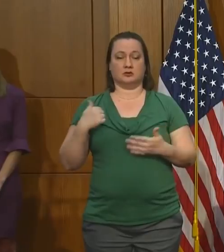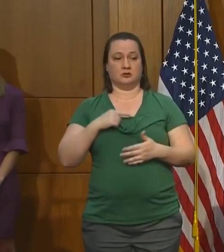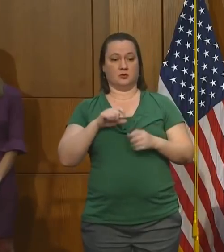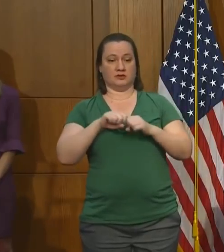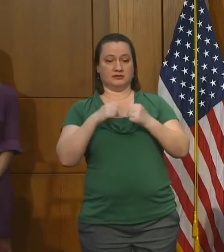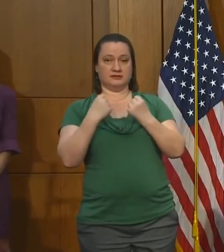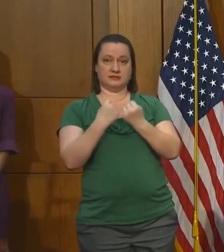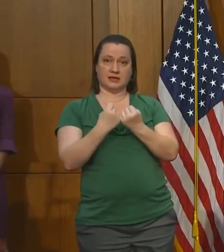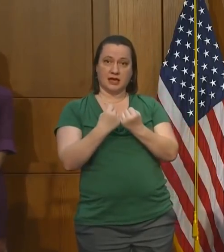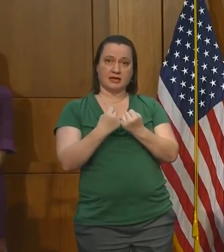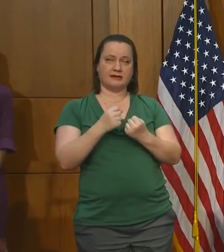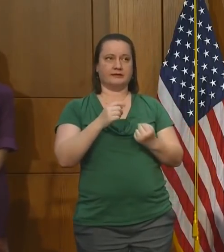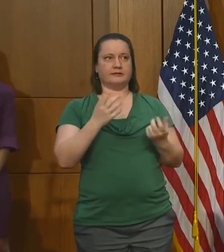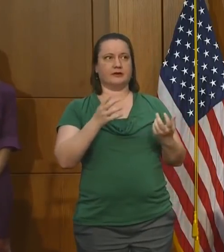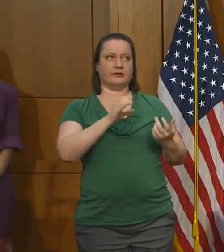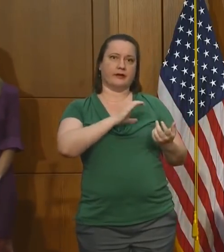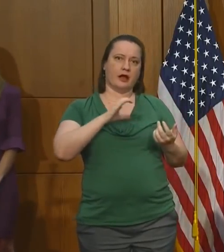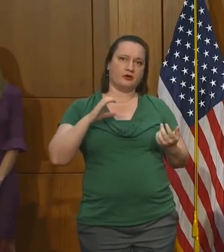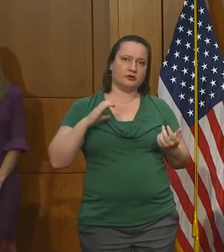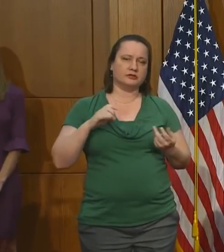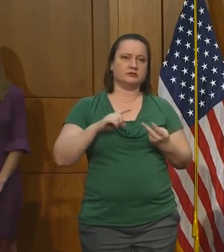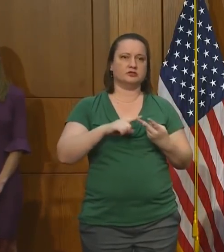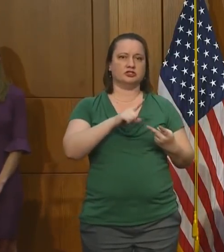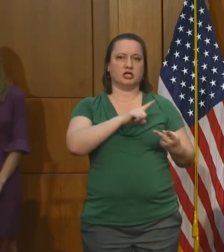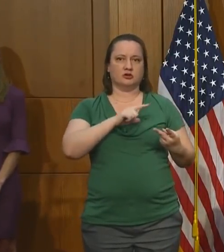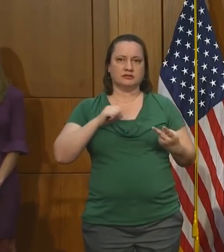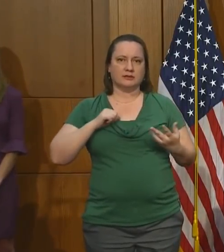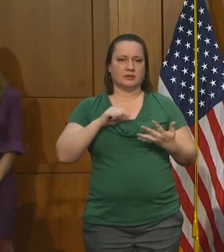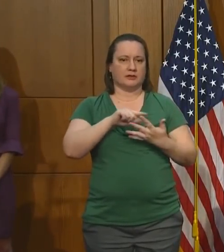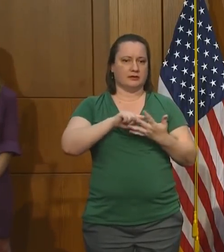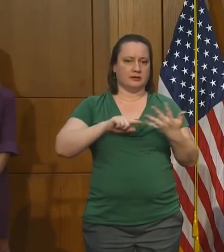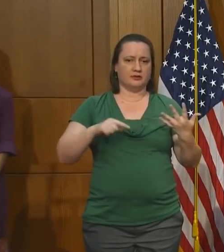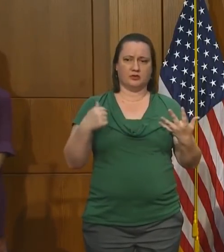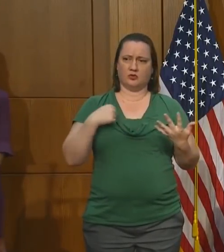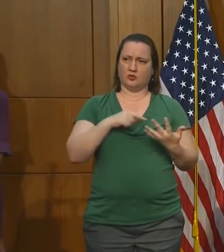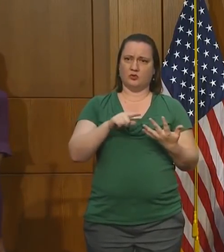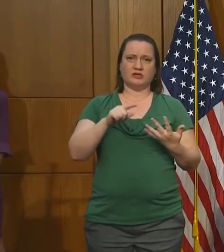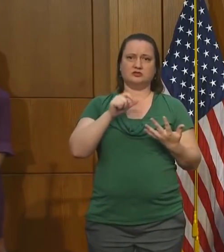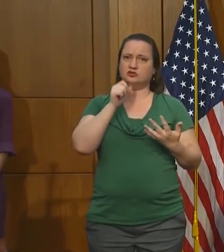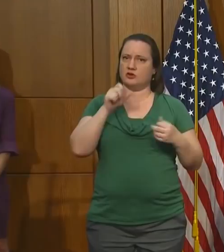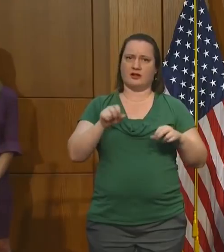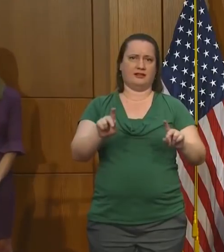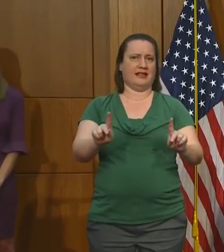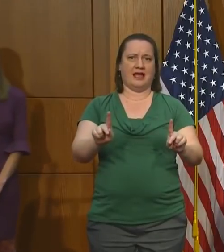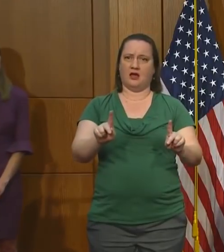MEAN. HOW CAN YOU DO THAT IF YOU DON'T HAVE RUNNING WATER IN YOUR HOUSE SO WE AS A SOCIETY